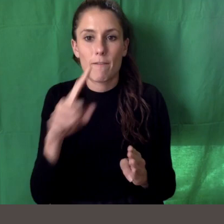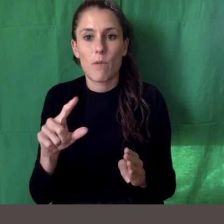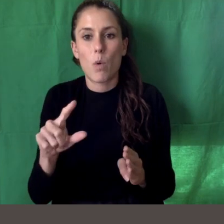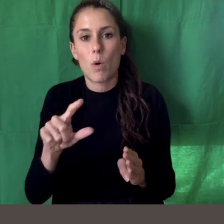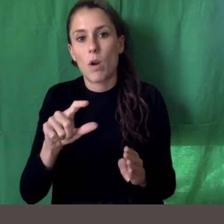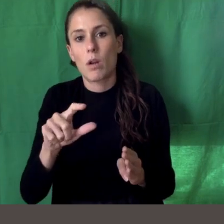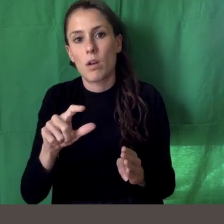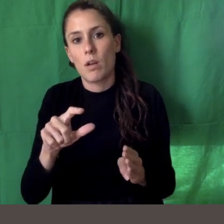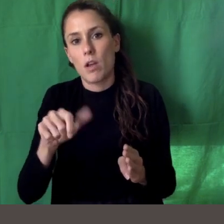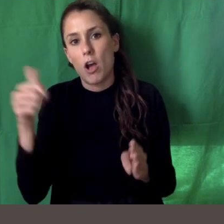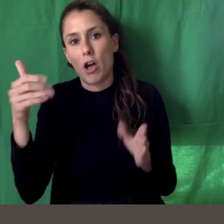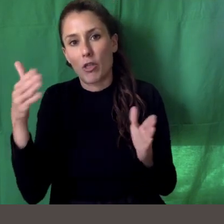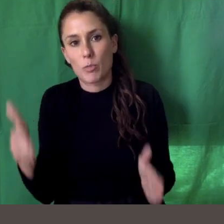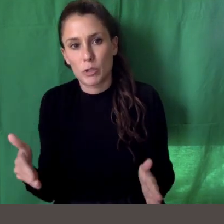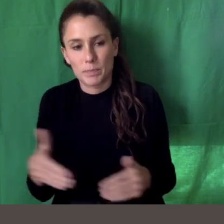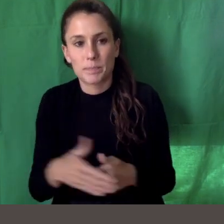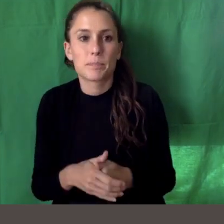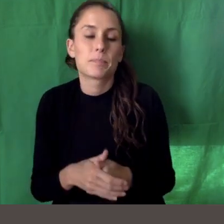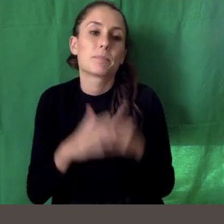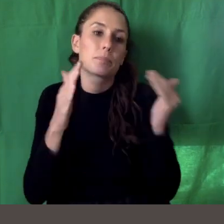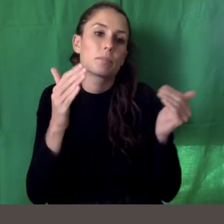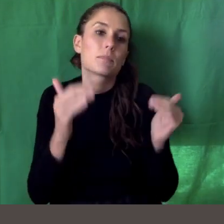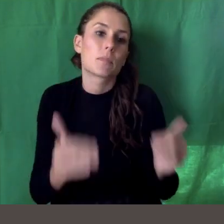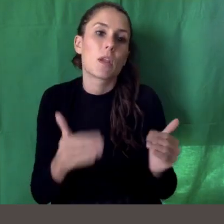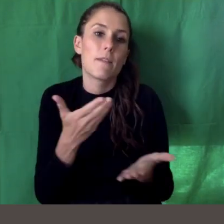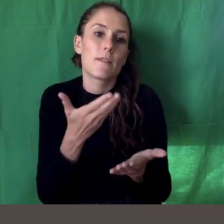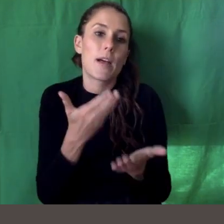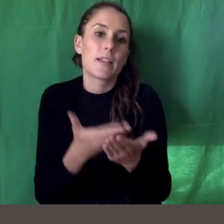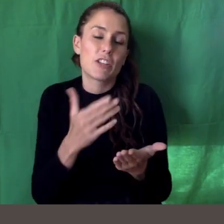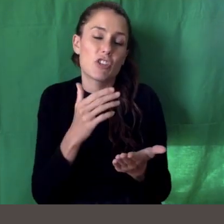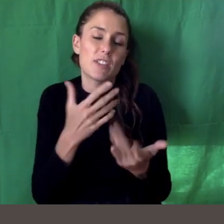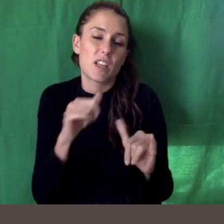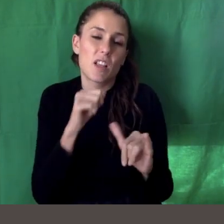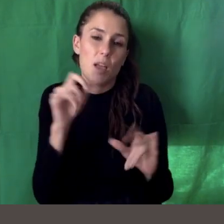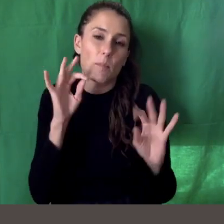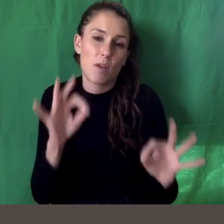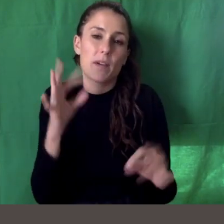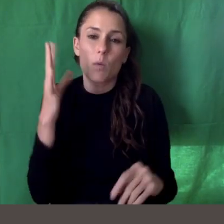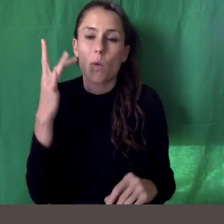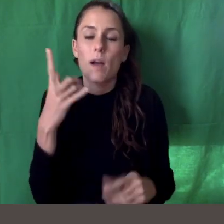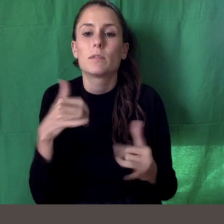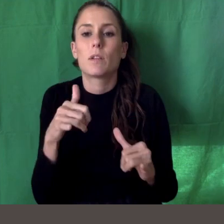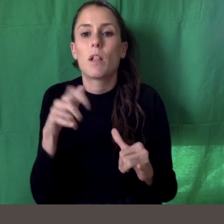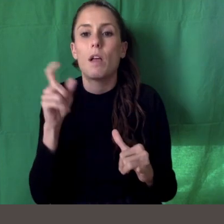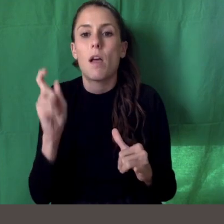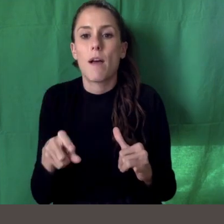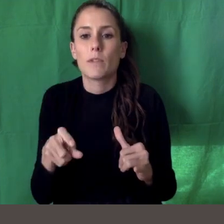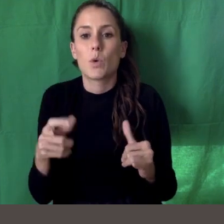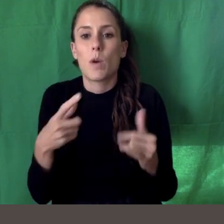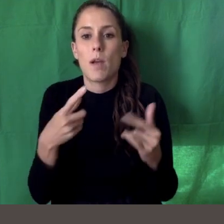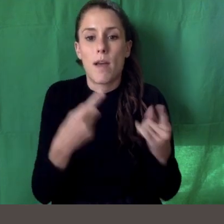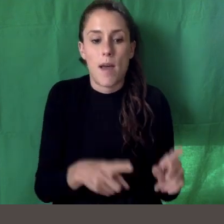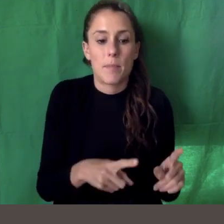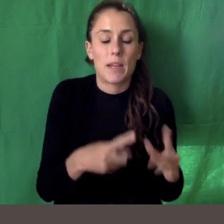way for developers at least. Validation is also still not perfect because it still has to happen